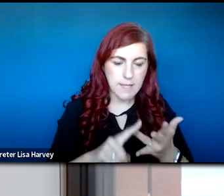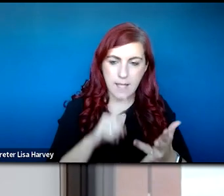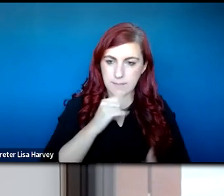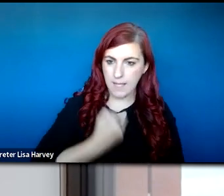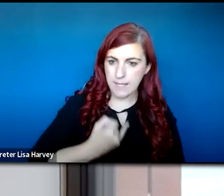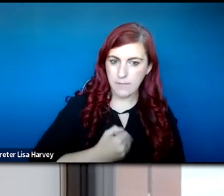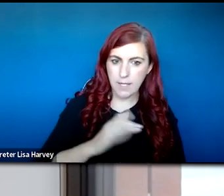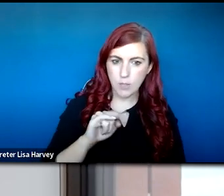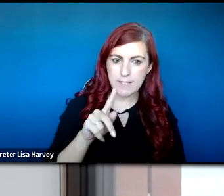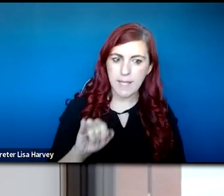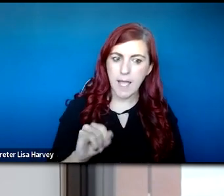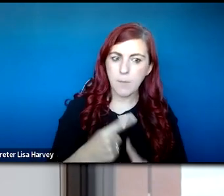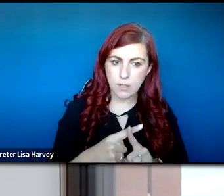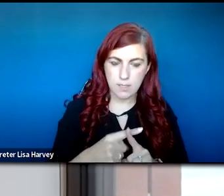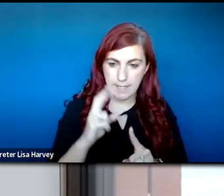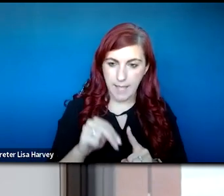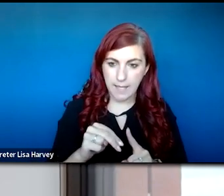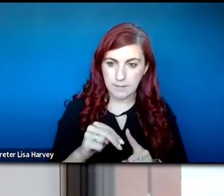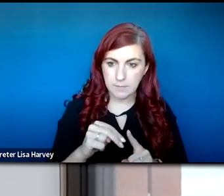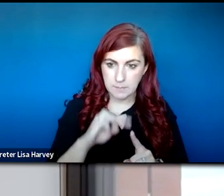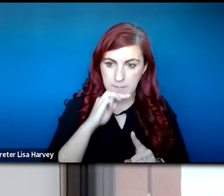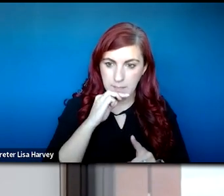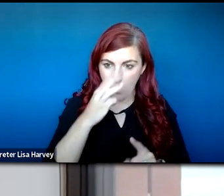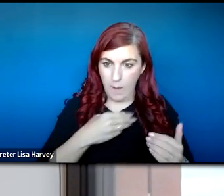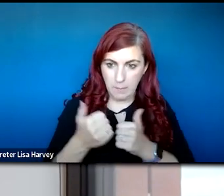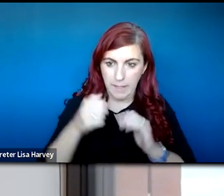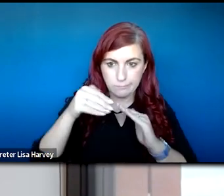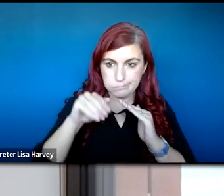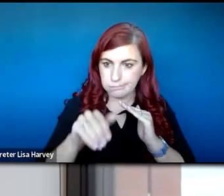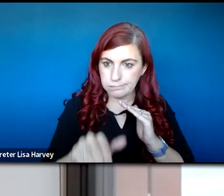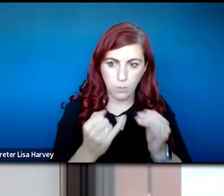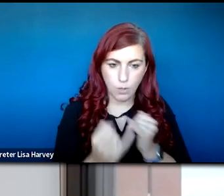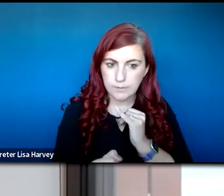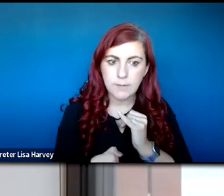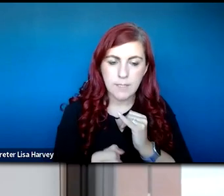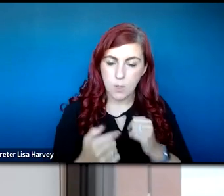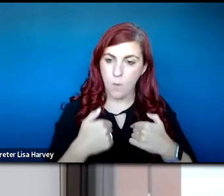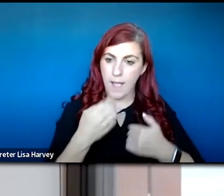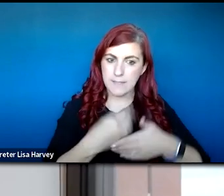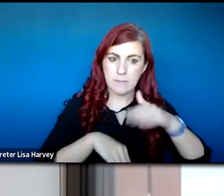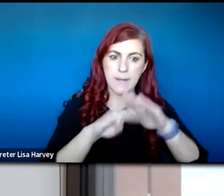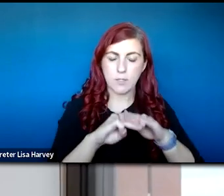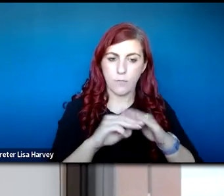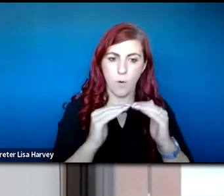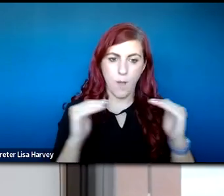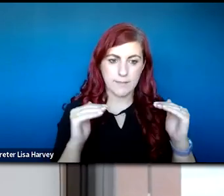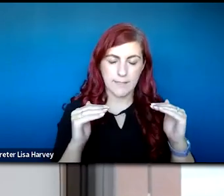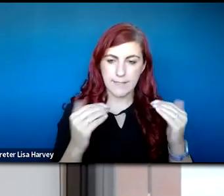LGBTi+ can further reduce well-being. As Minister for Equality, data on these intersectional issues is particularly